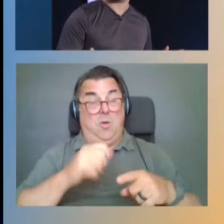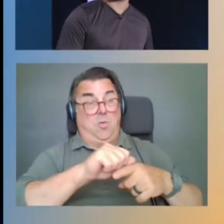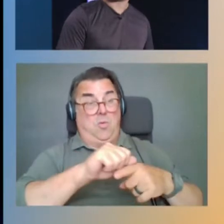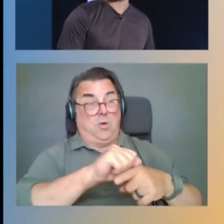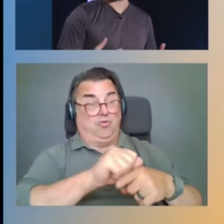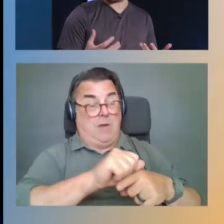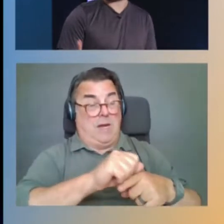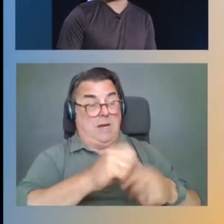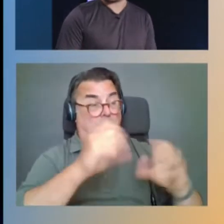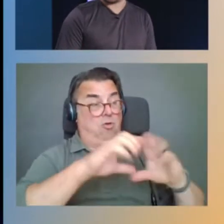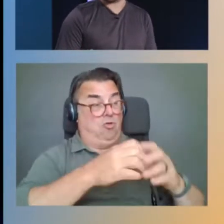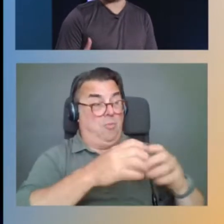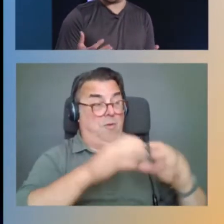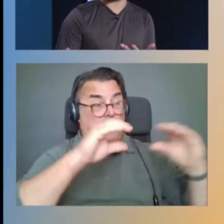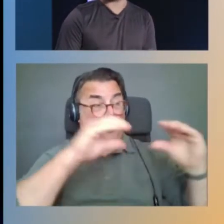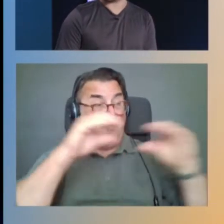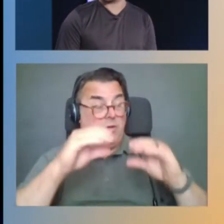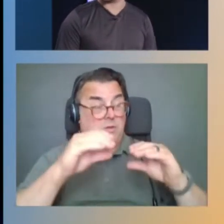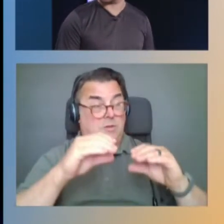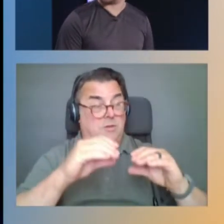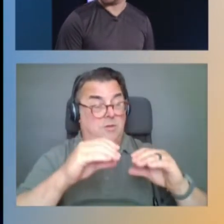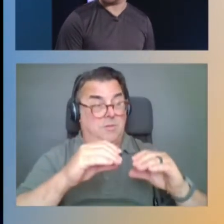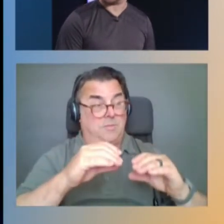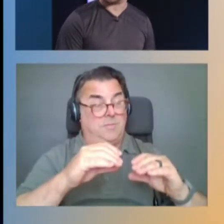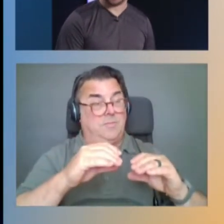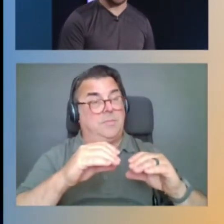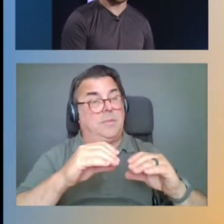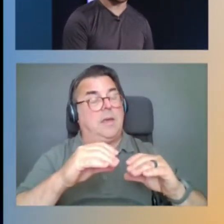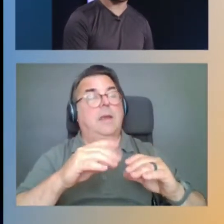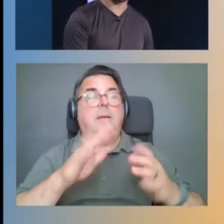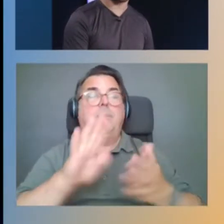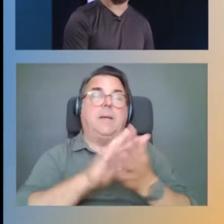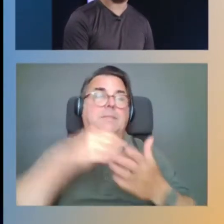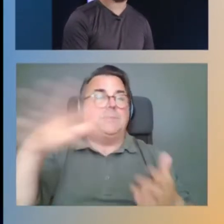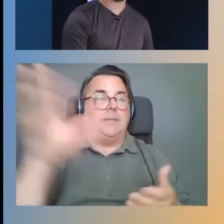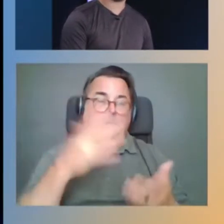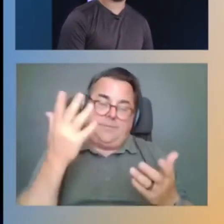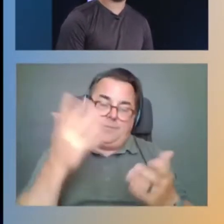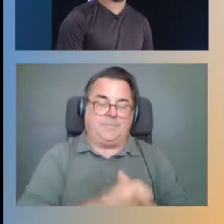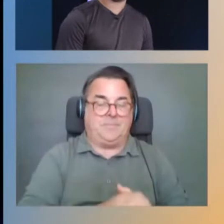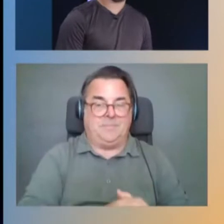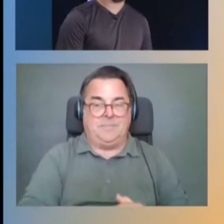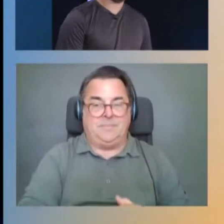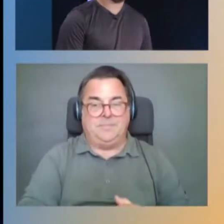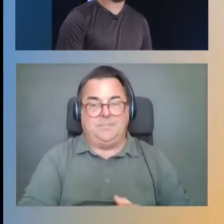and correspondingly it's becoming more expensive as well. [Art] Right. - So seeing this trend,